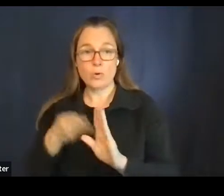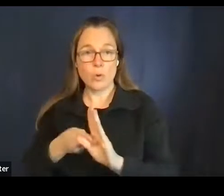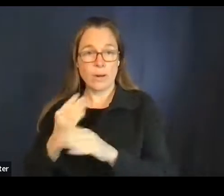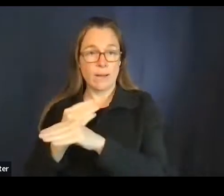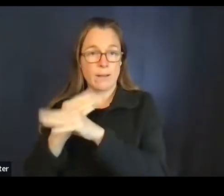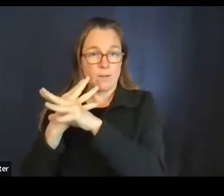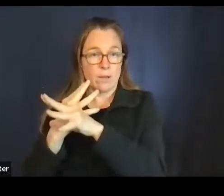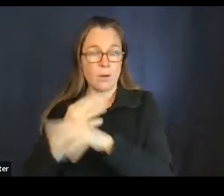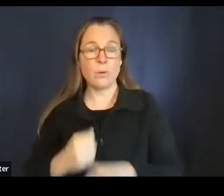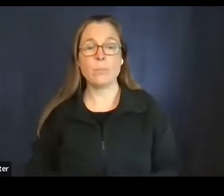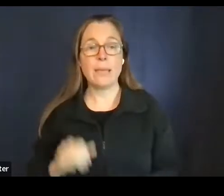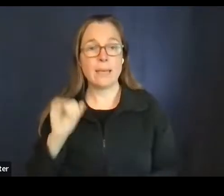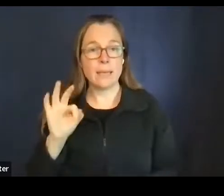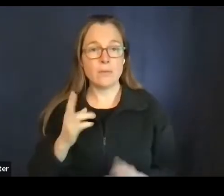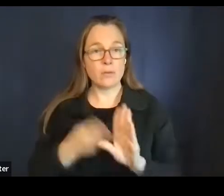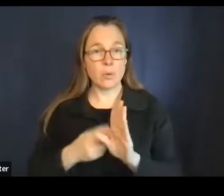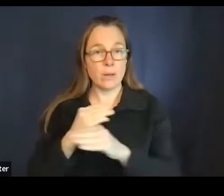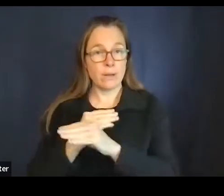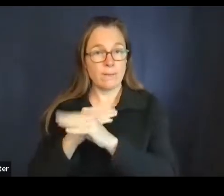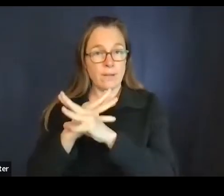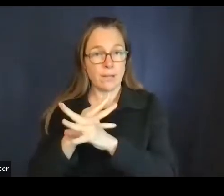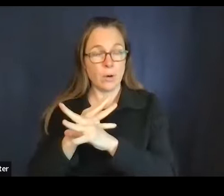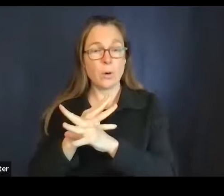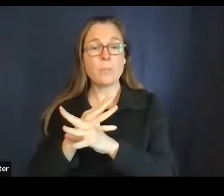If you are joining online at the end of remarks today,